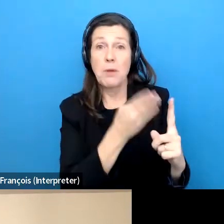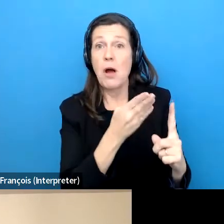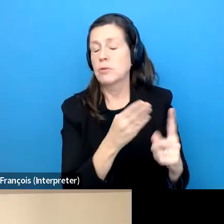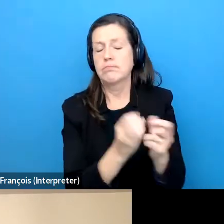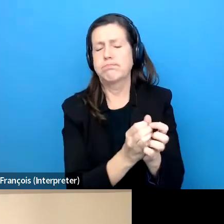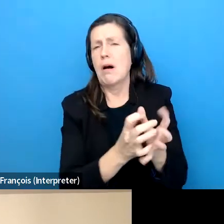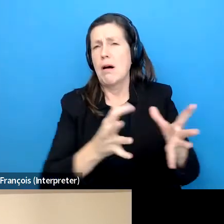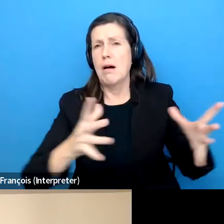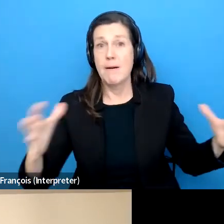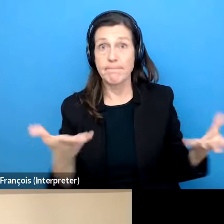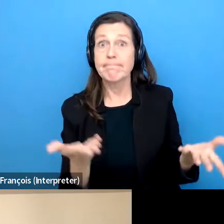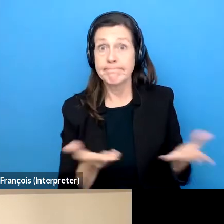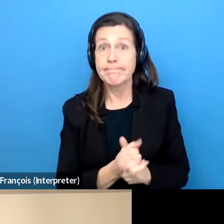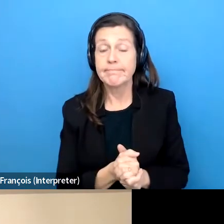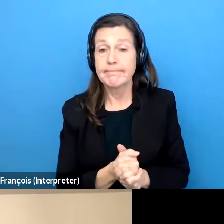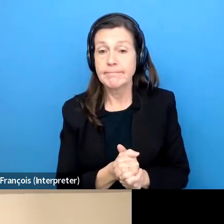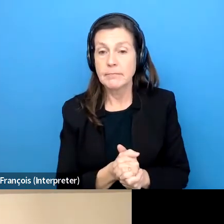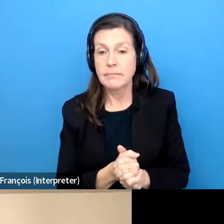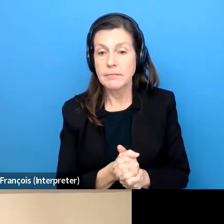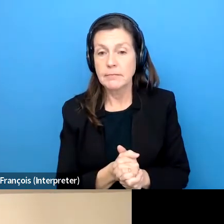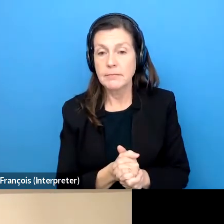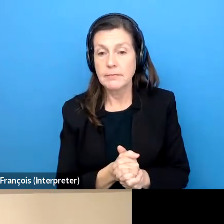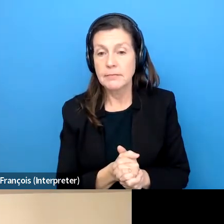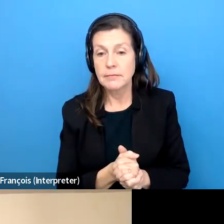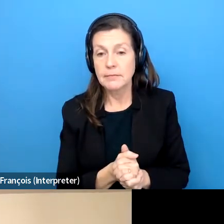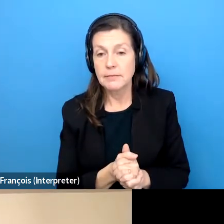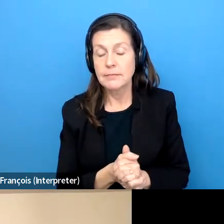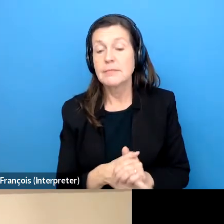And here, I just have to greet the Spanish minister,